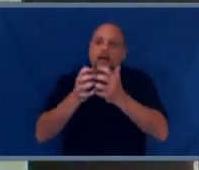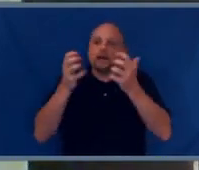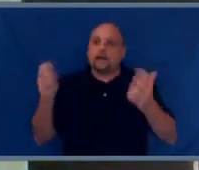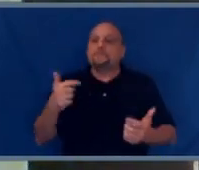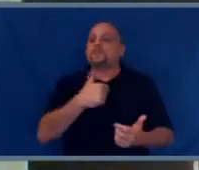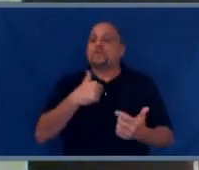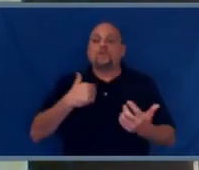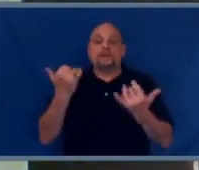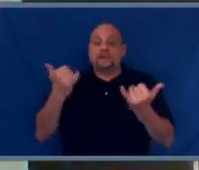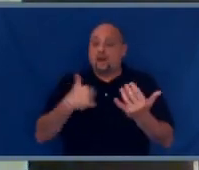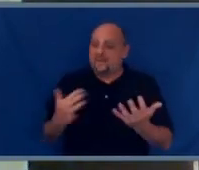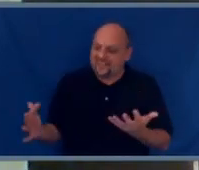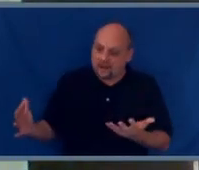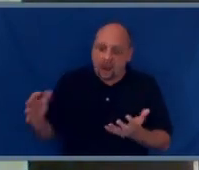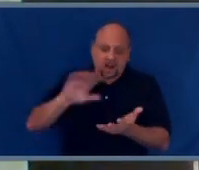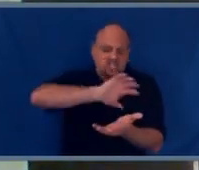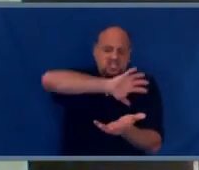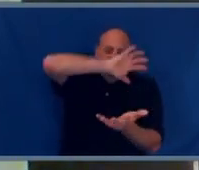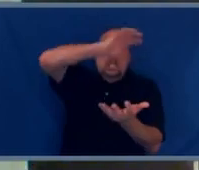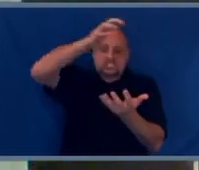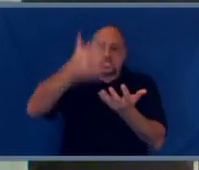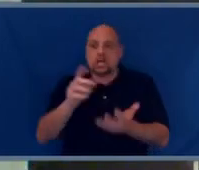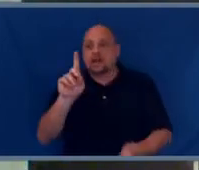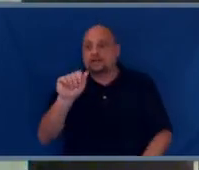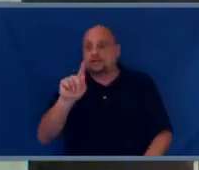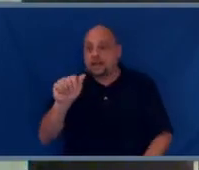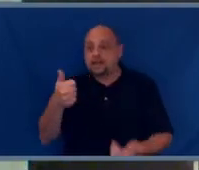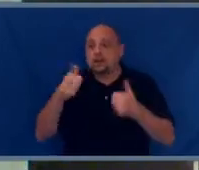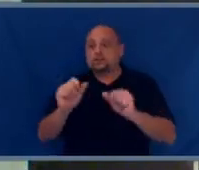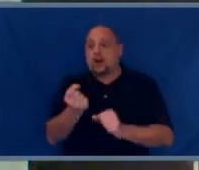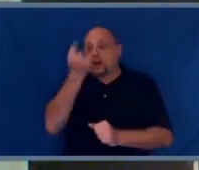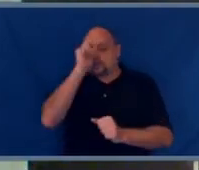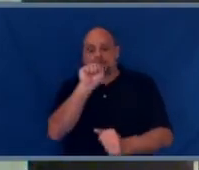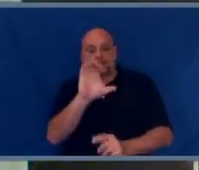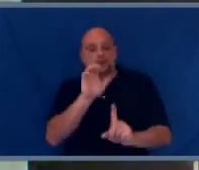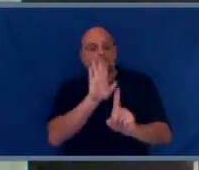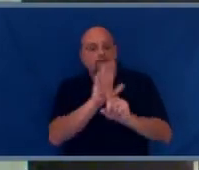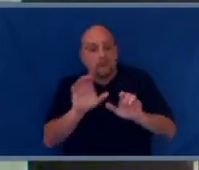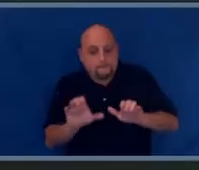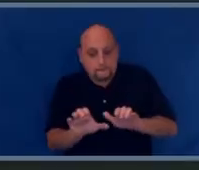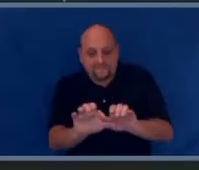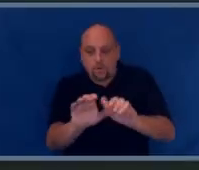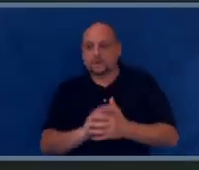THAT WE ARE DIGGING THROUGH NOW TO UNDERSTAND THE SPACECRAFT PERFORMANCE, ONE OF THE PIECES